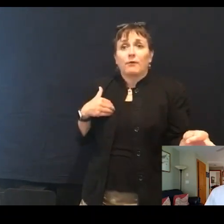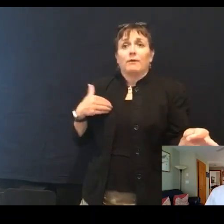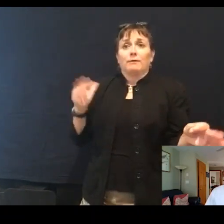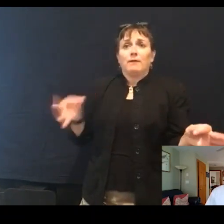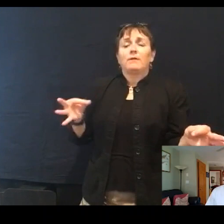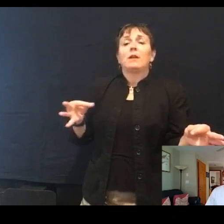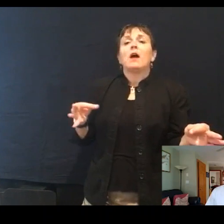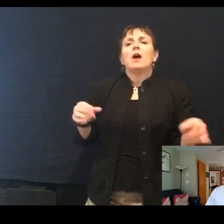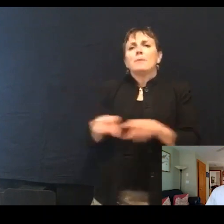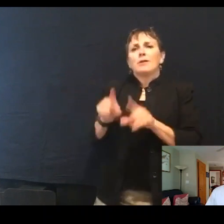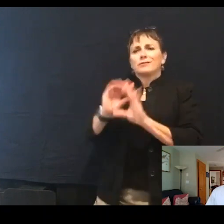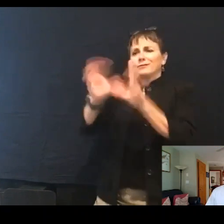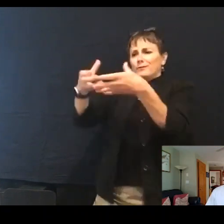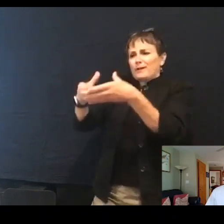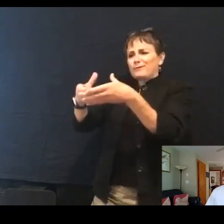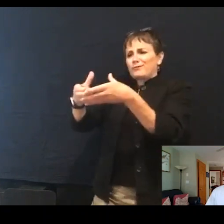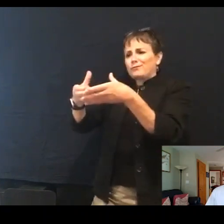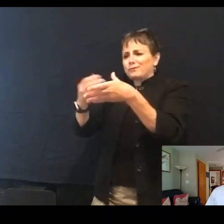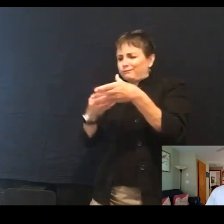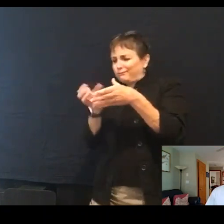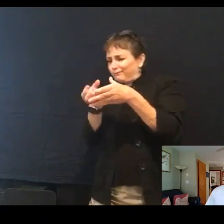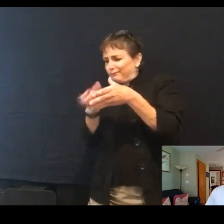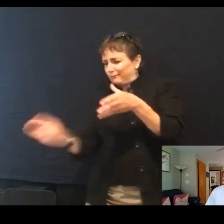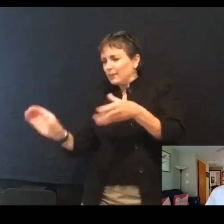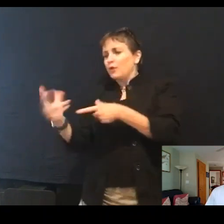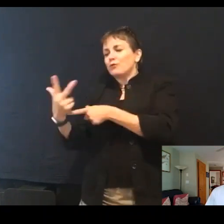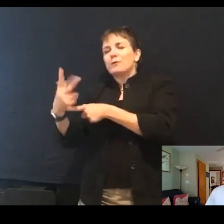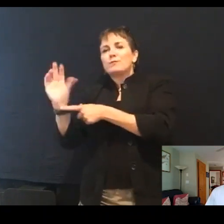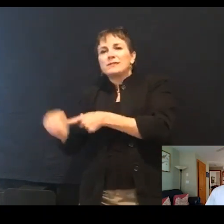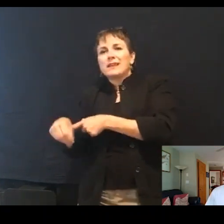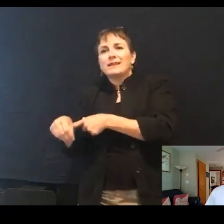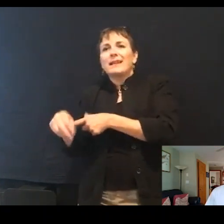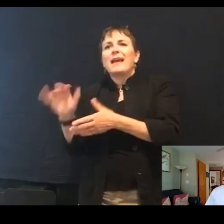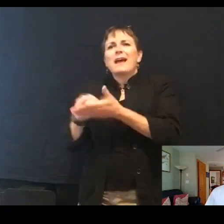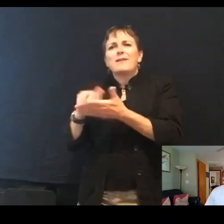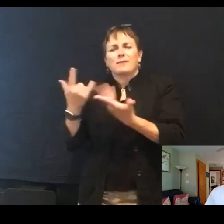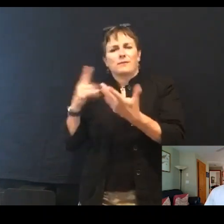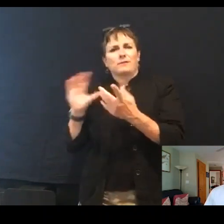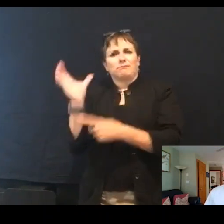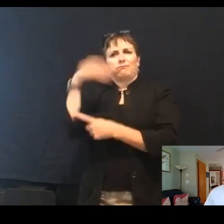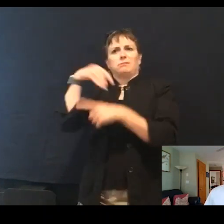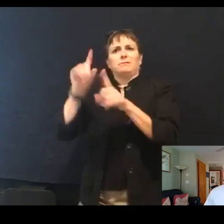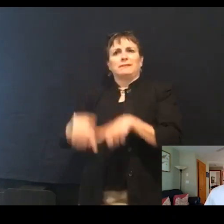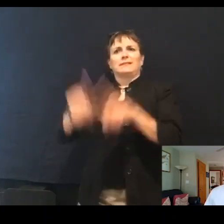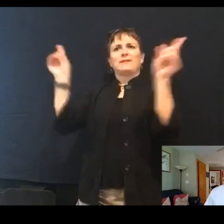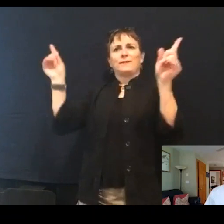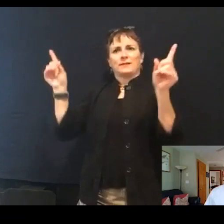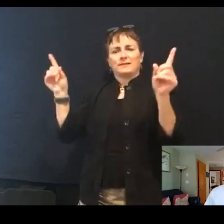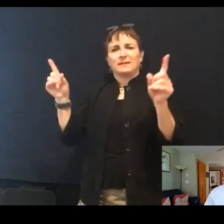But 3% of them had an atypical genotype phenotype relationship. Now, what does that mean?